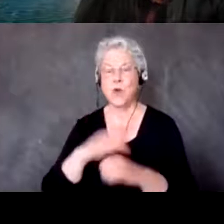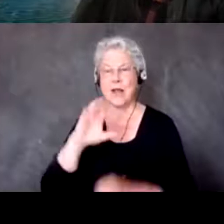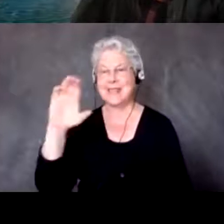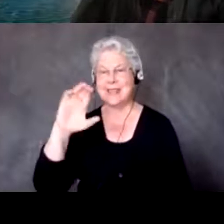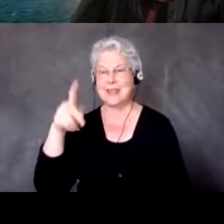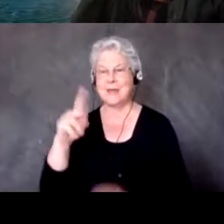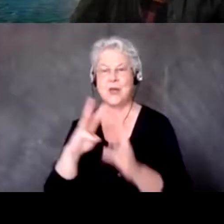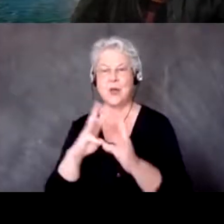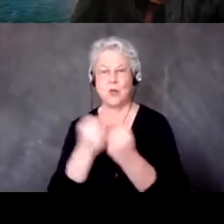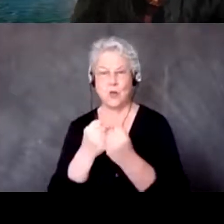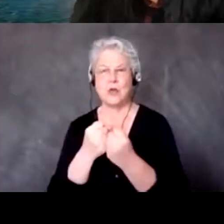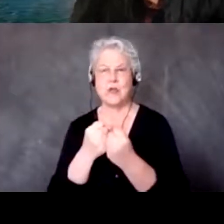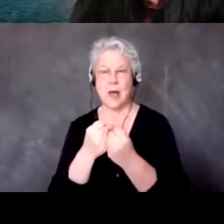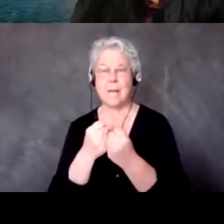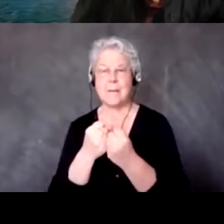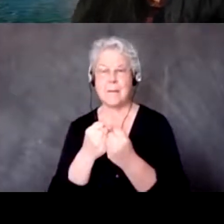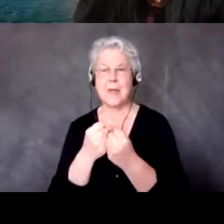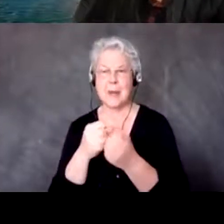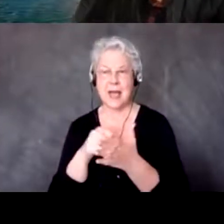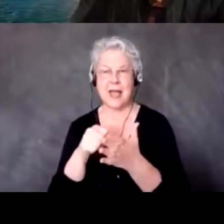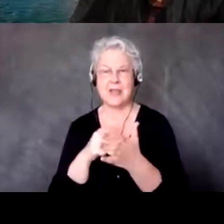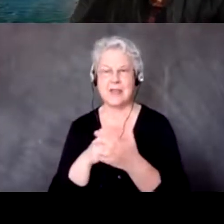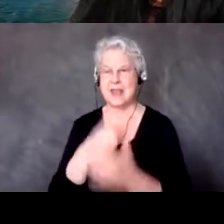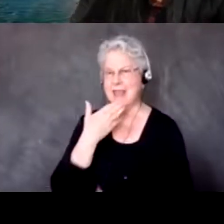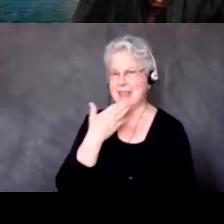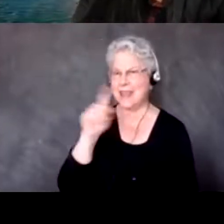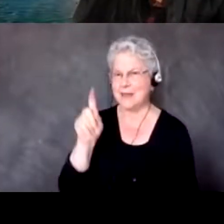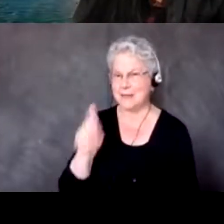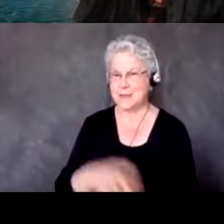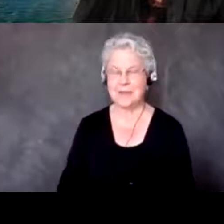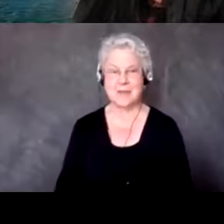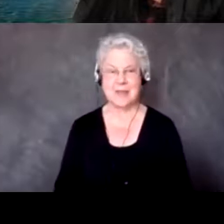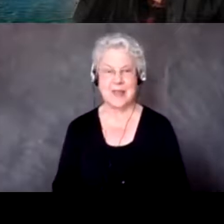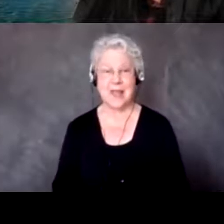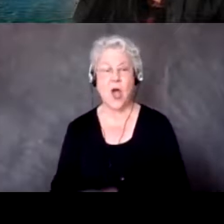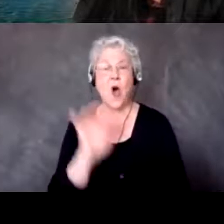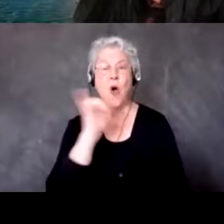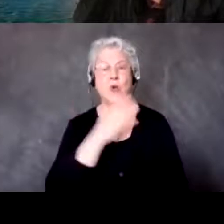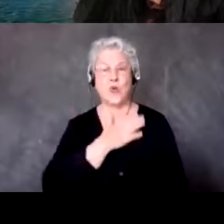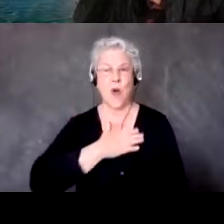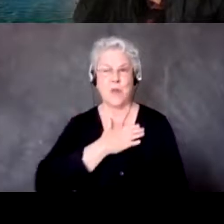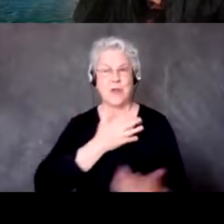webpage. Thanks for that question, Cindy. And I do appreciate the interaction that we have